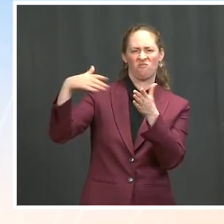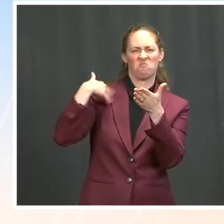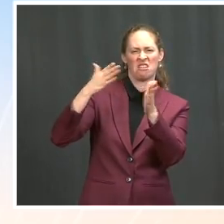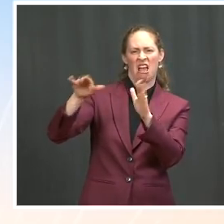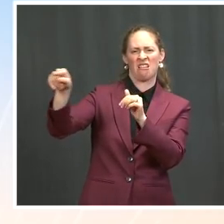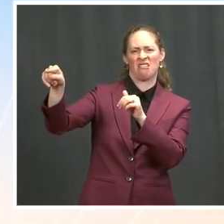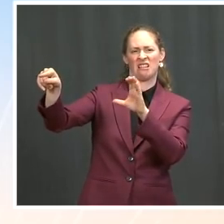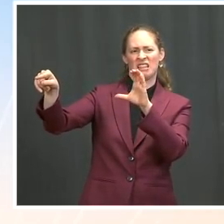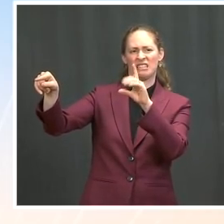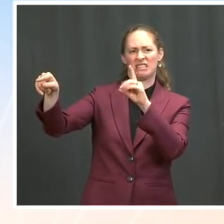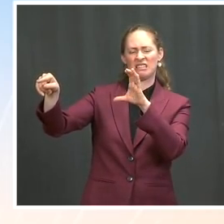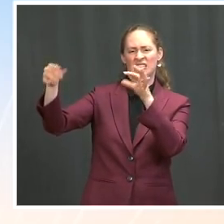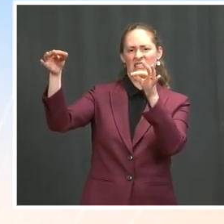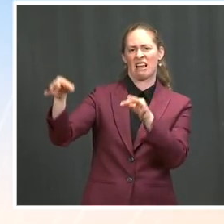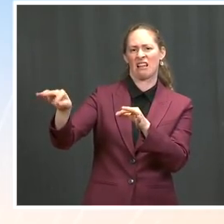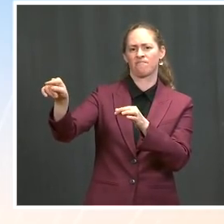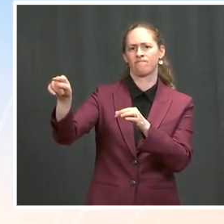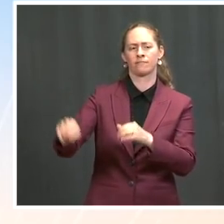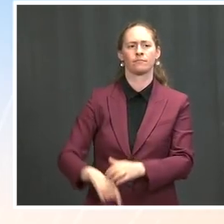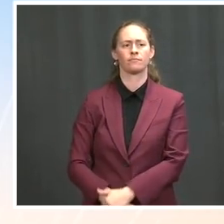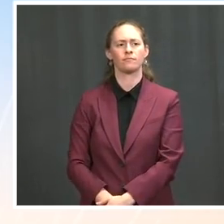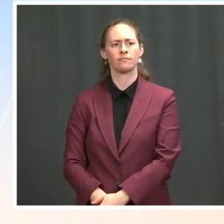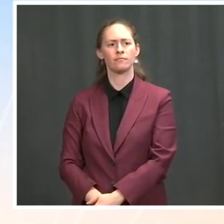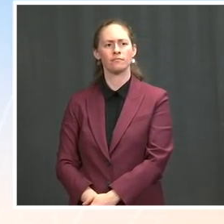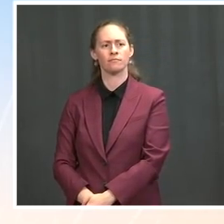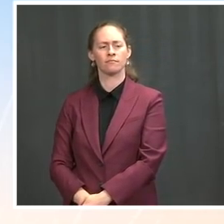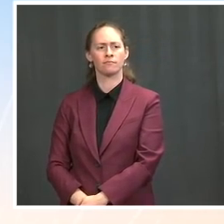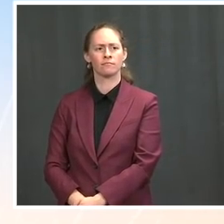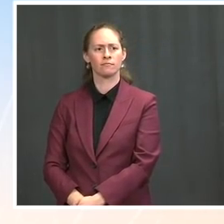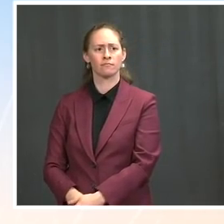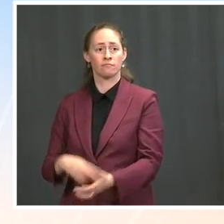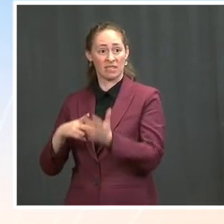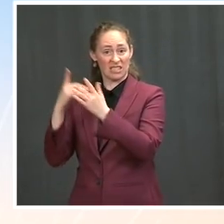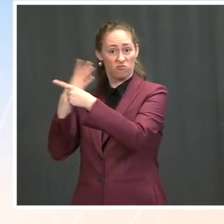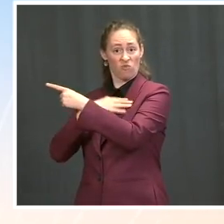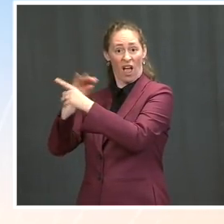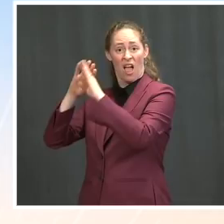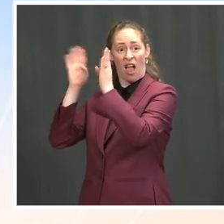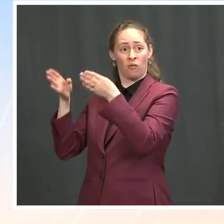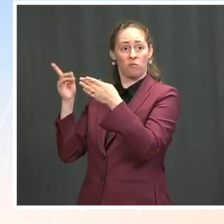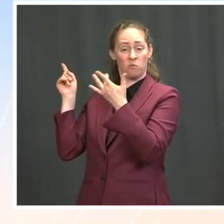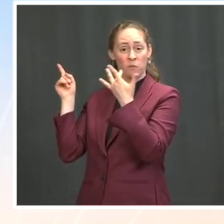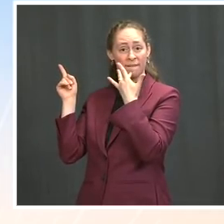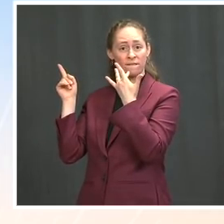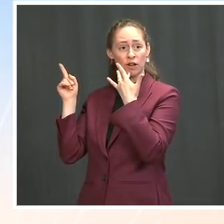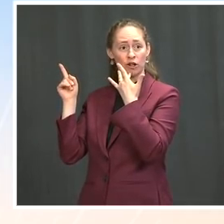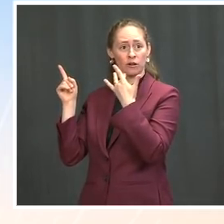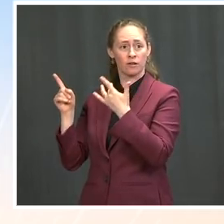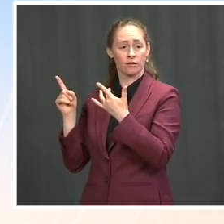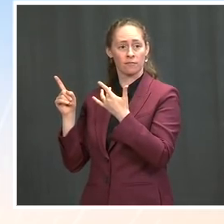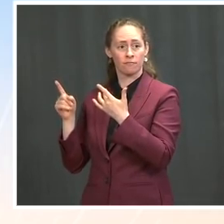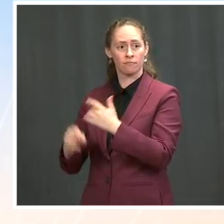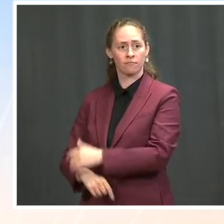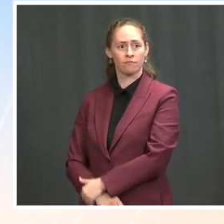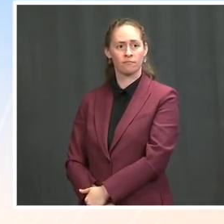to allow the outcome of that policy be dictated by the current litigation that the ACLU is pursuing or would --